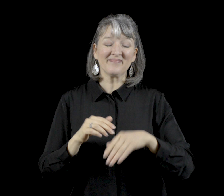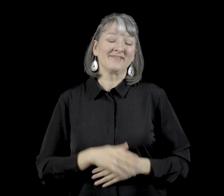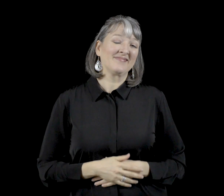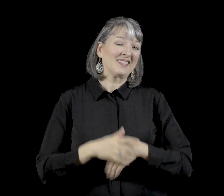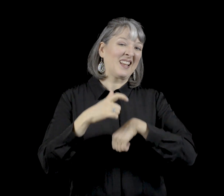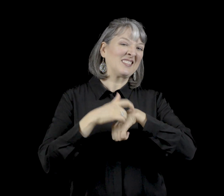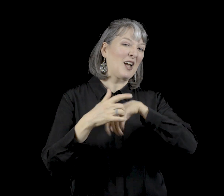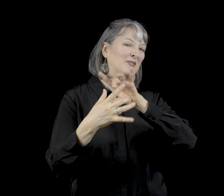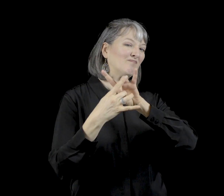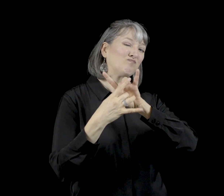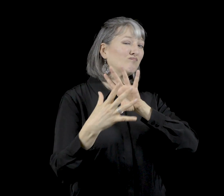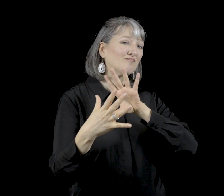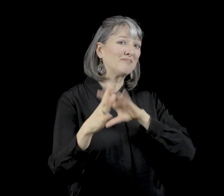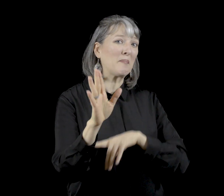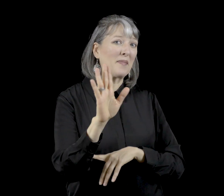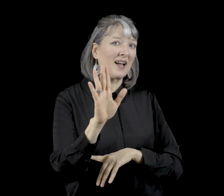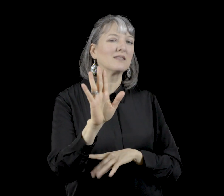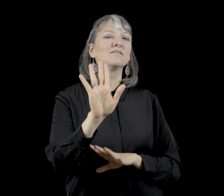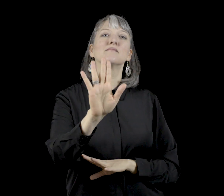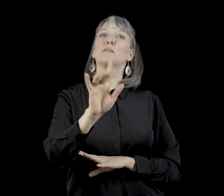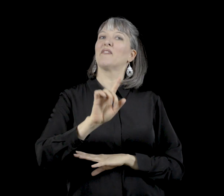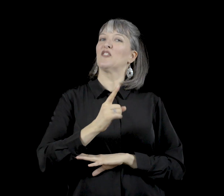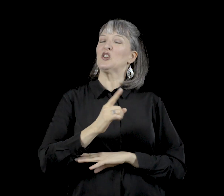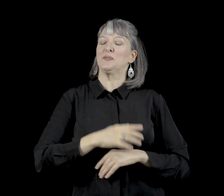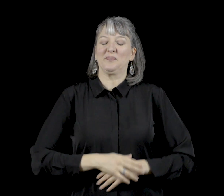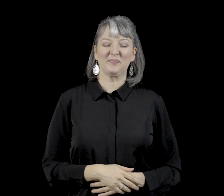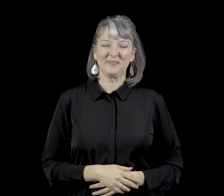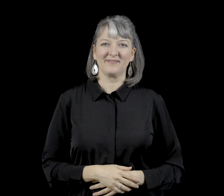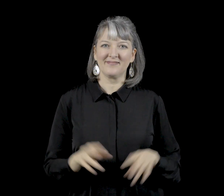Well it is now time to depart and say our goodbyes. But first I shall leave you with this.